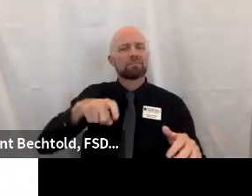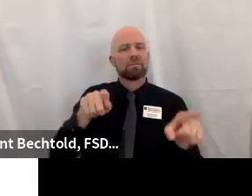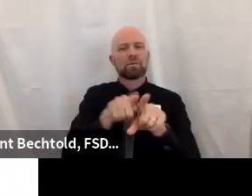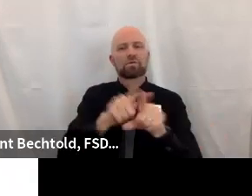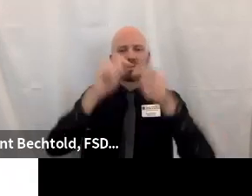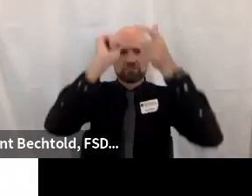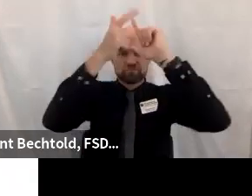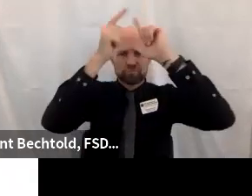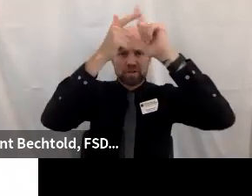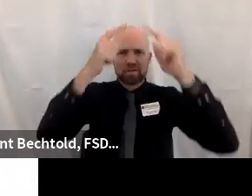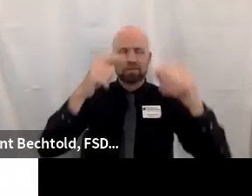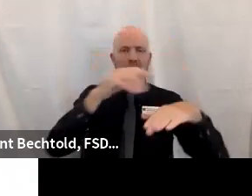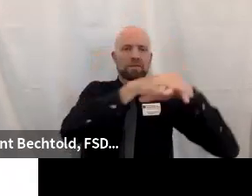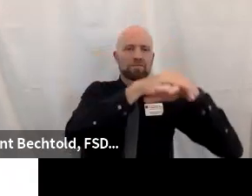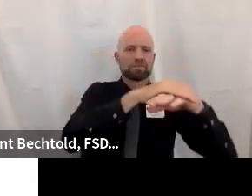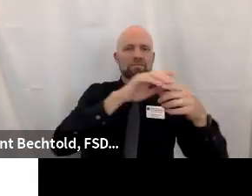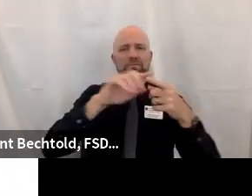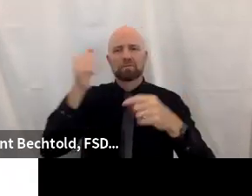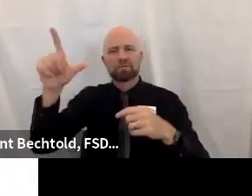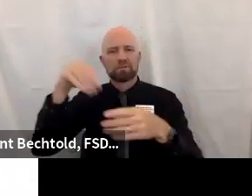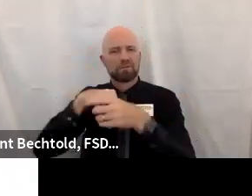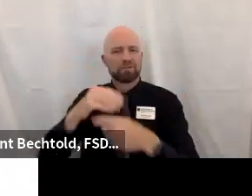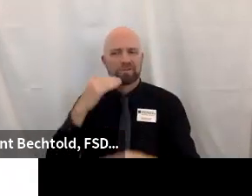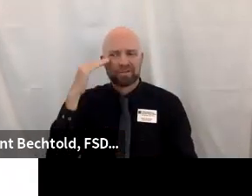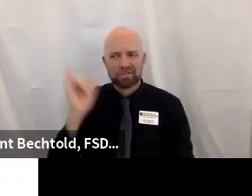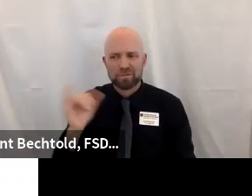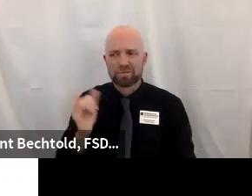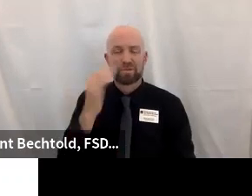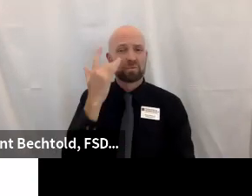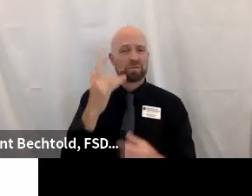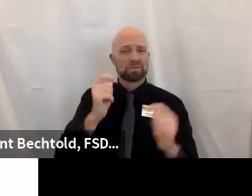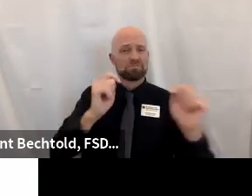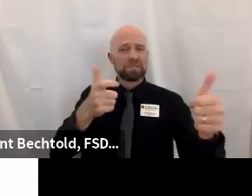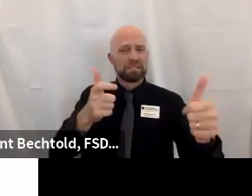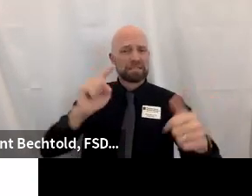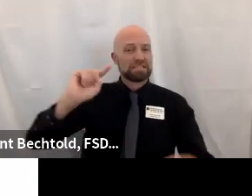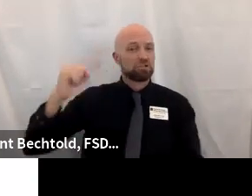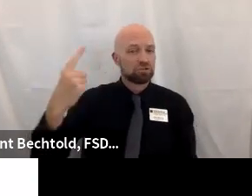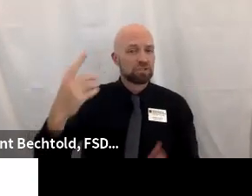For deaf students, they're doing a lot of translating between the English print and the ASL.